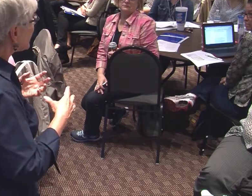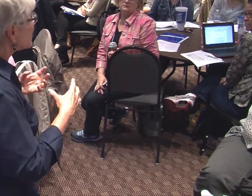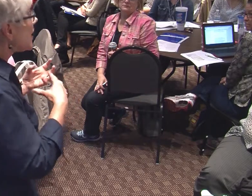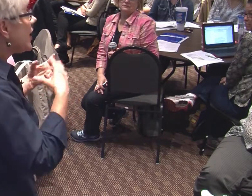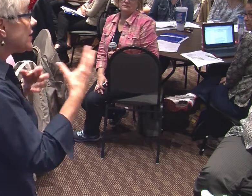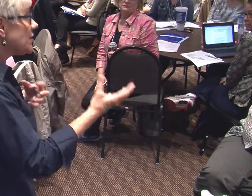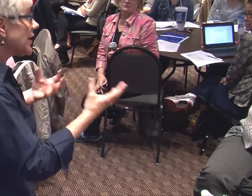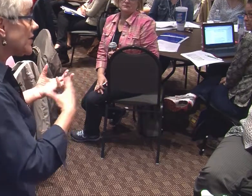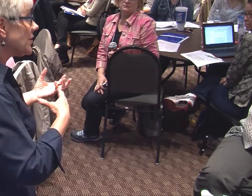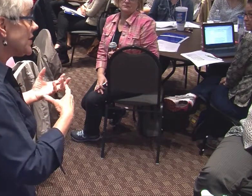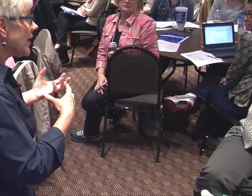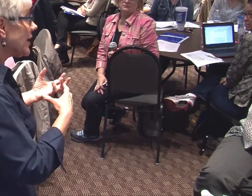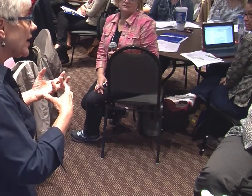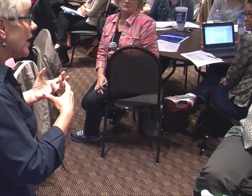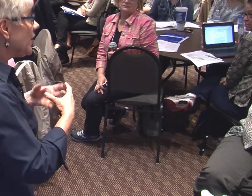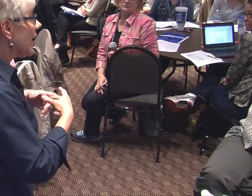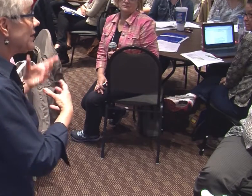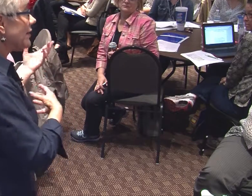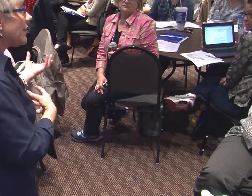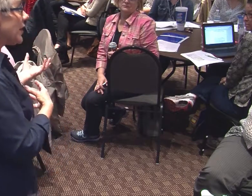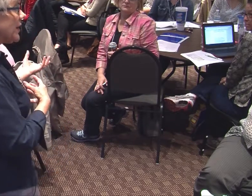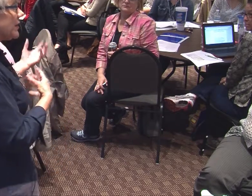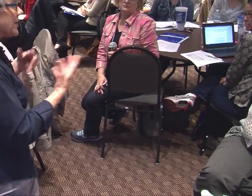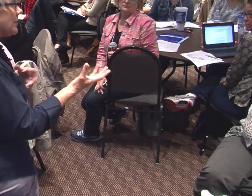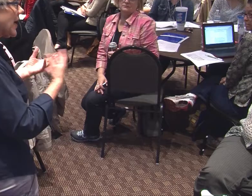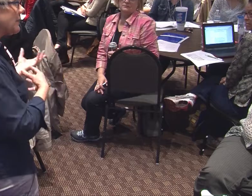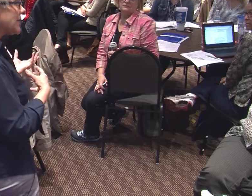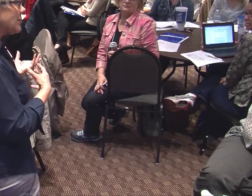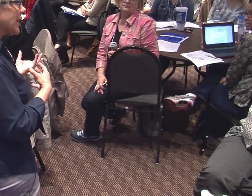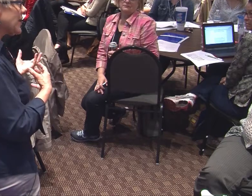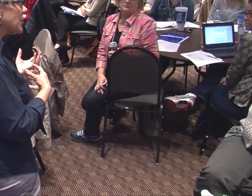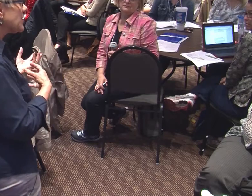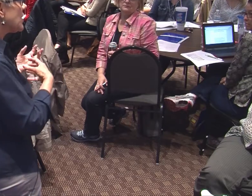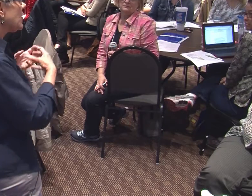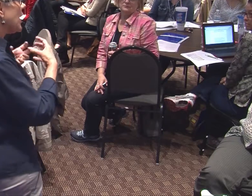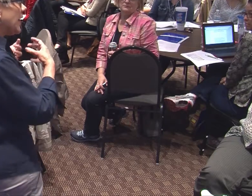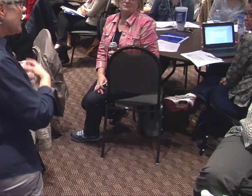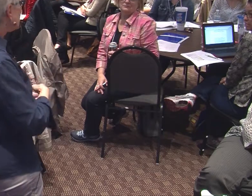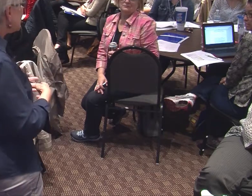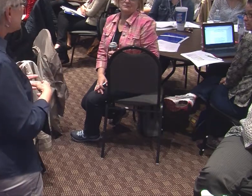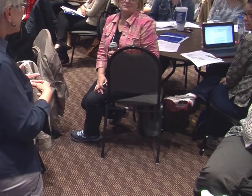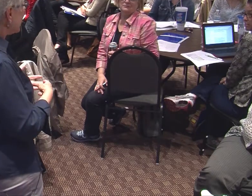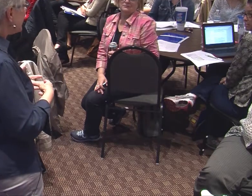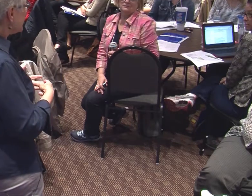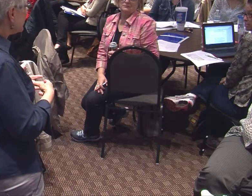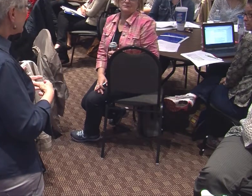because to do that turn-taking, you have to have a some kind of reciprocation. So he'll just do what they do.